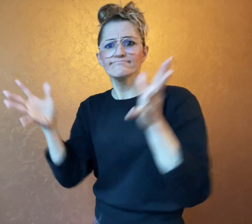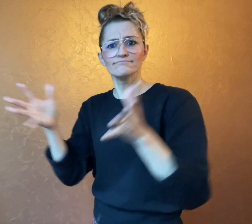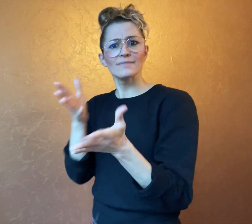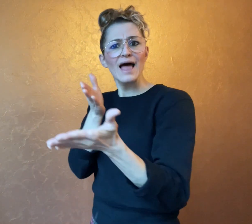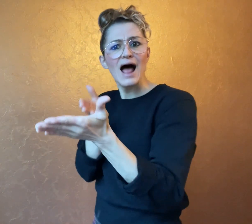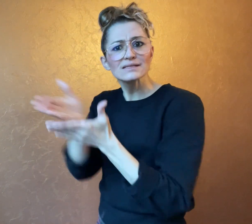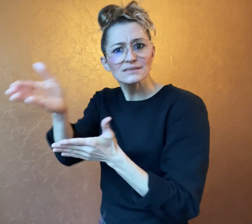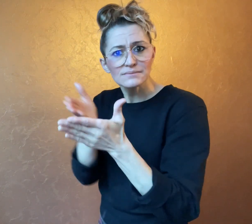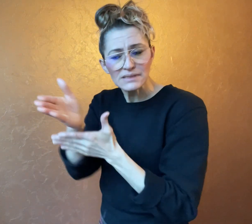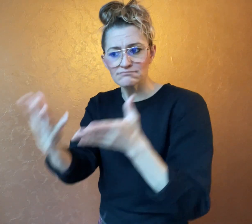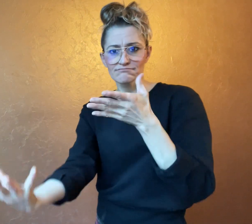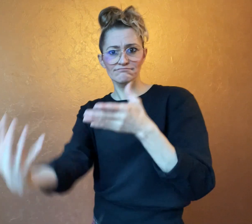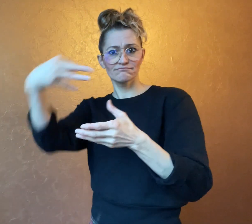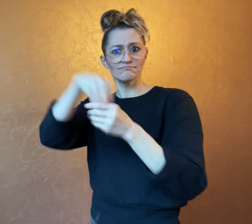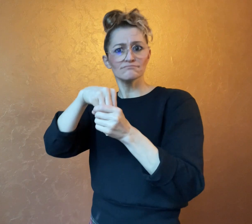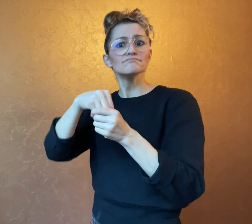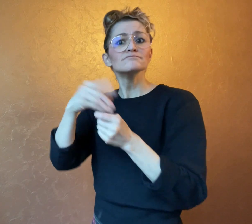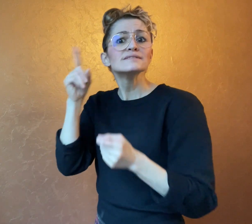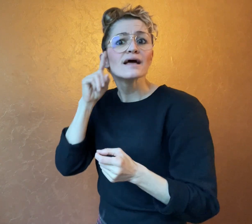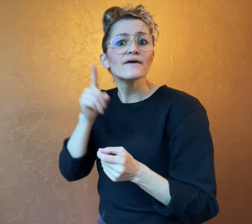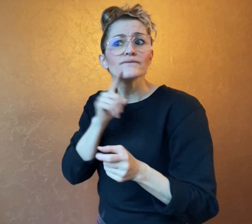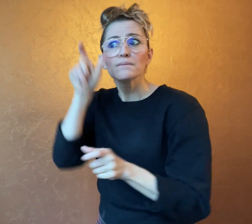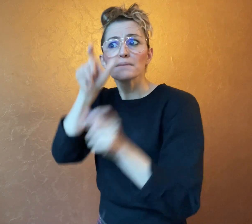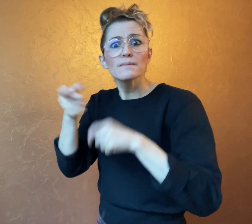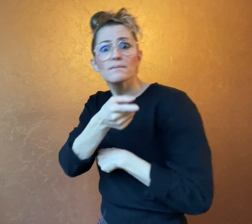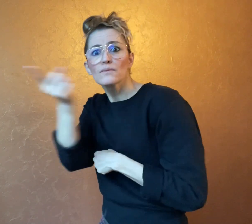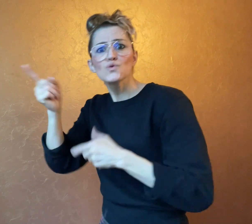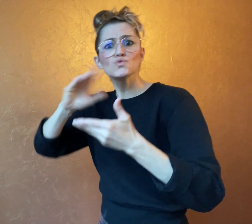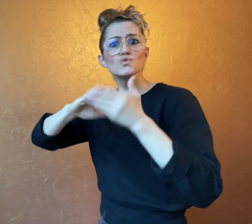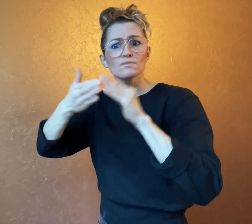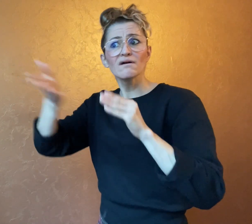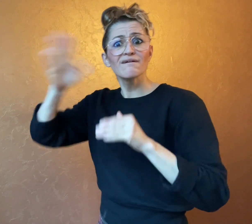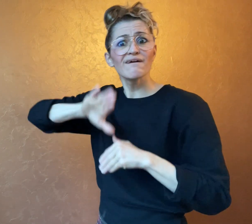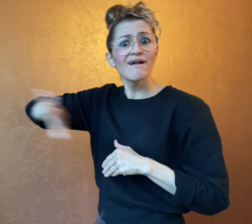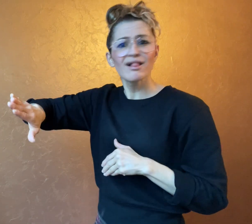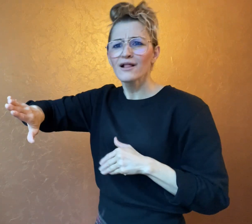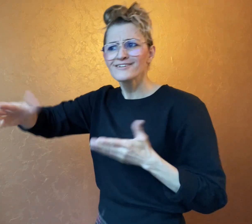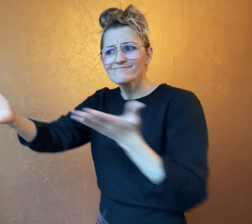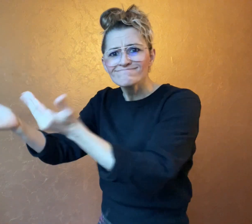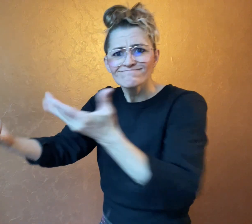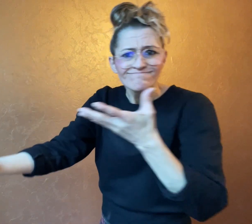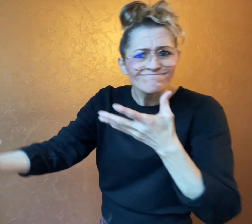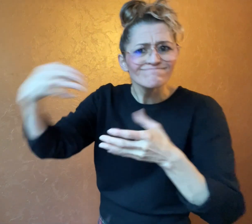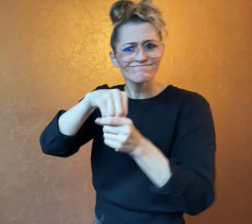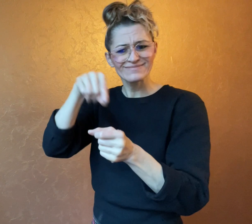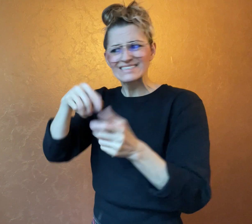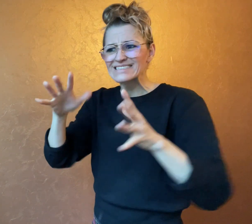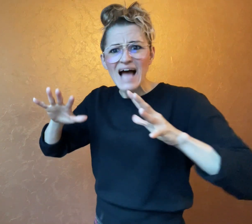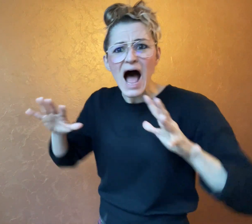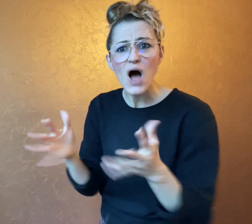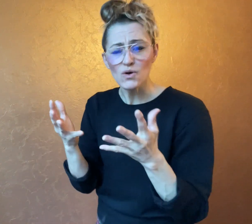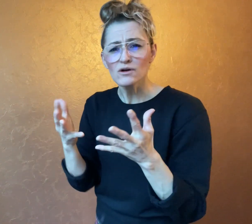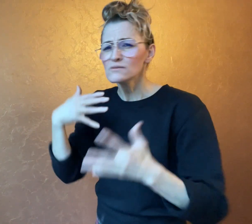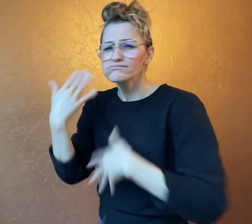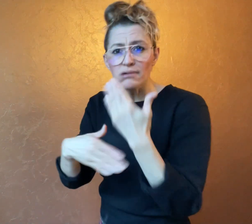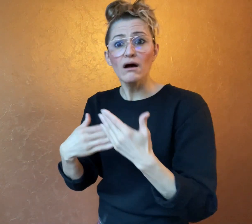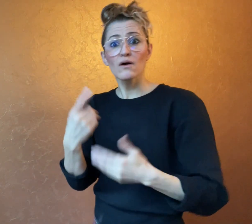and inclusivity for the Deaf community. One of them